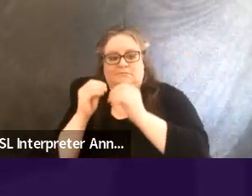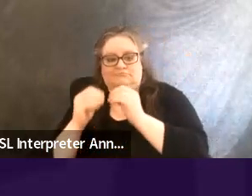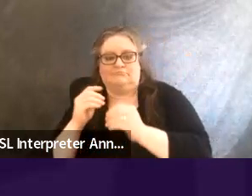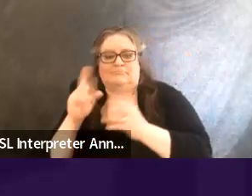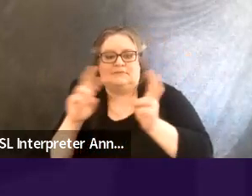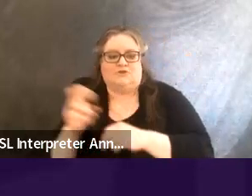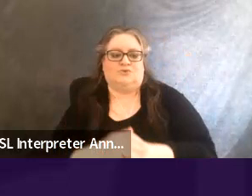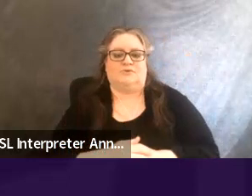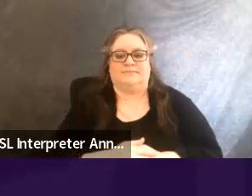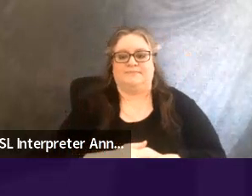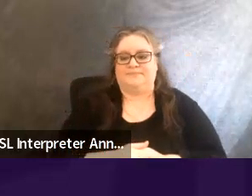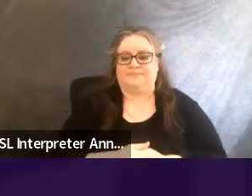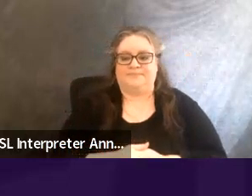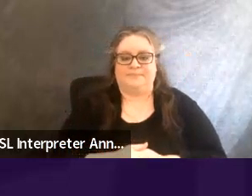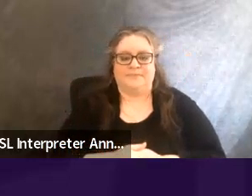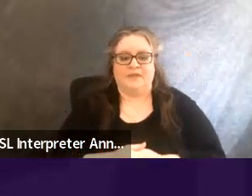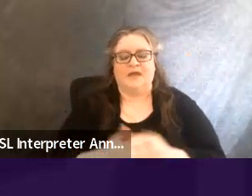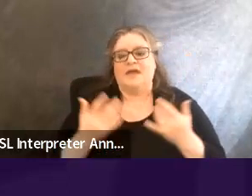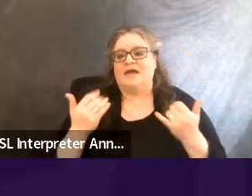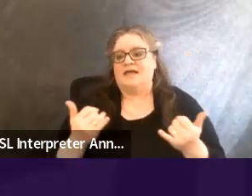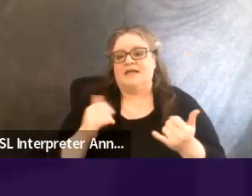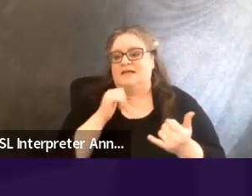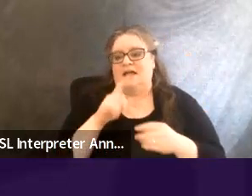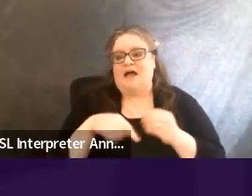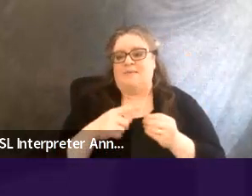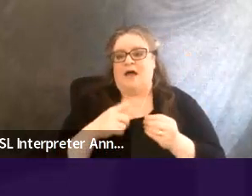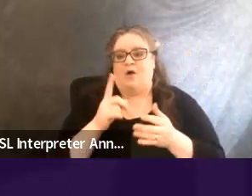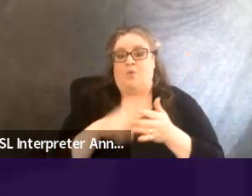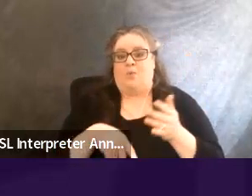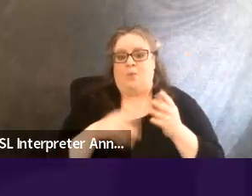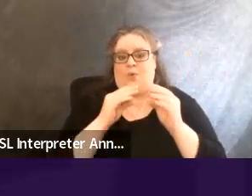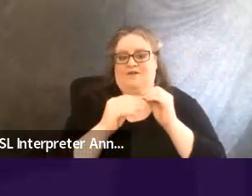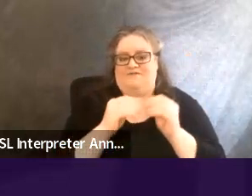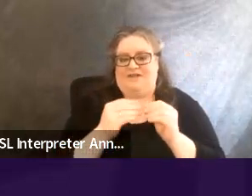Now, this isn't about what fix to apply for each issue.